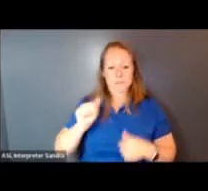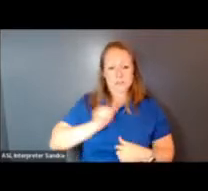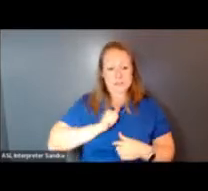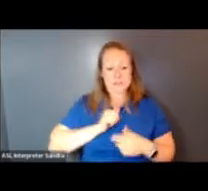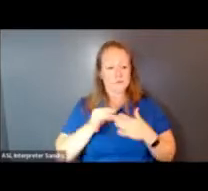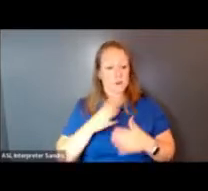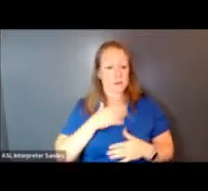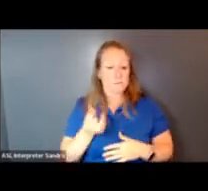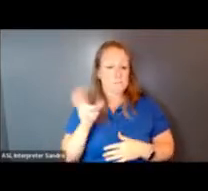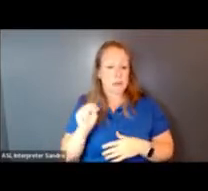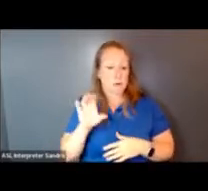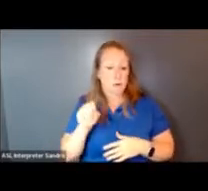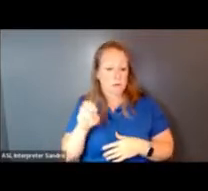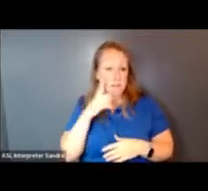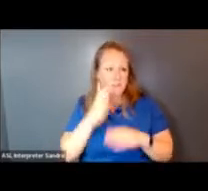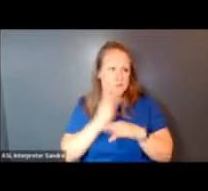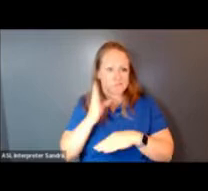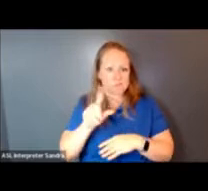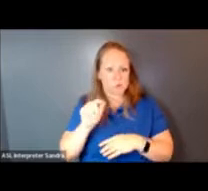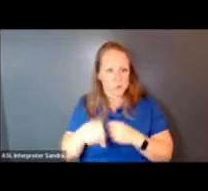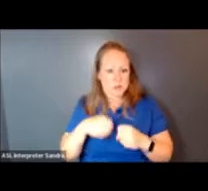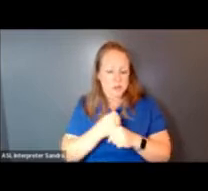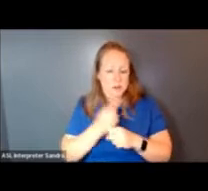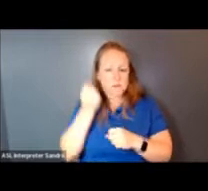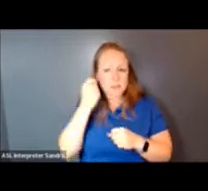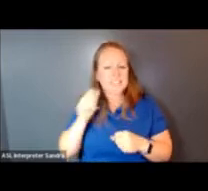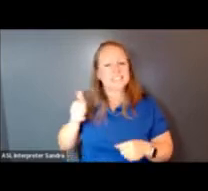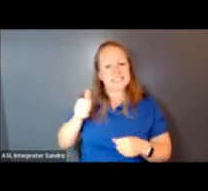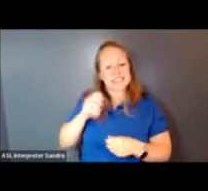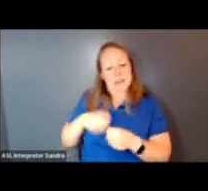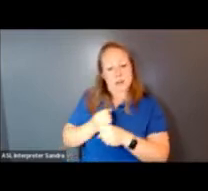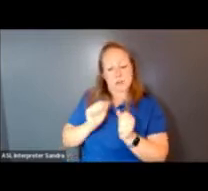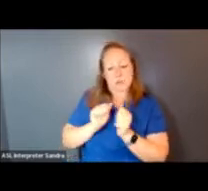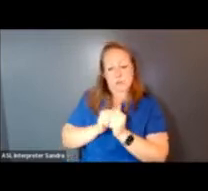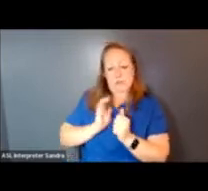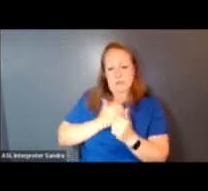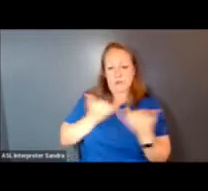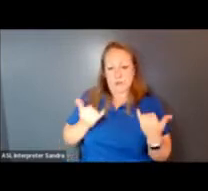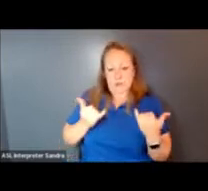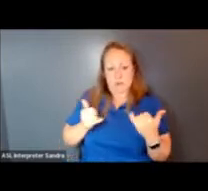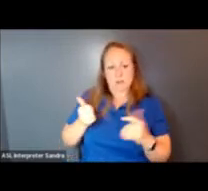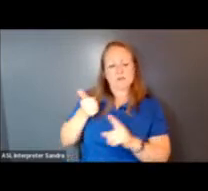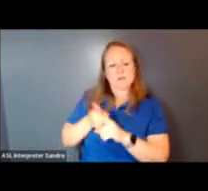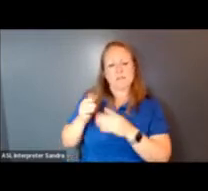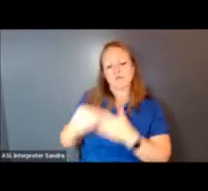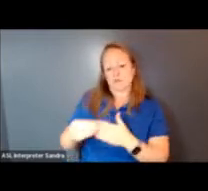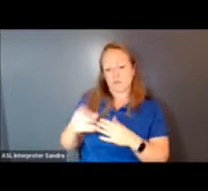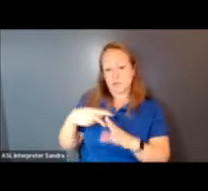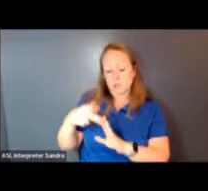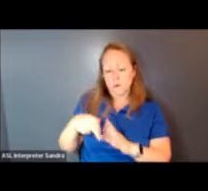20 years well over 10 years in our current self direction program. So one of the major things I noticed both working as